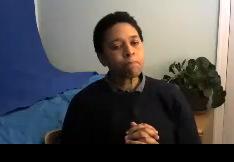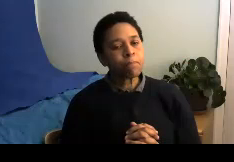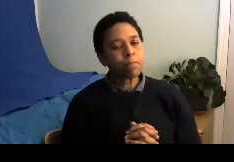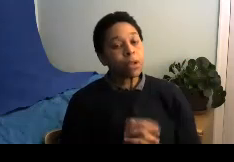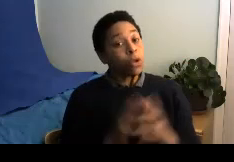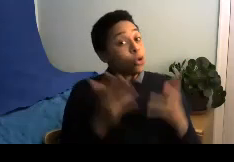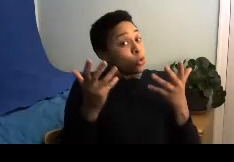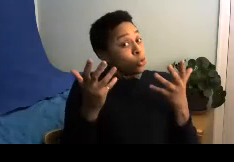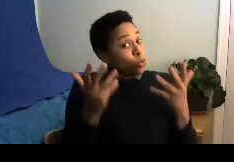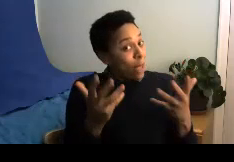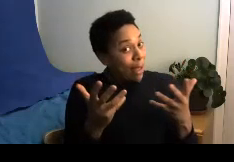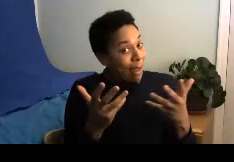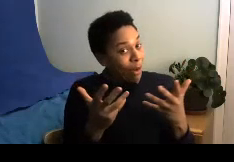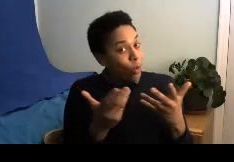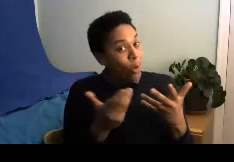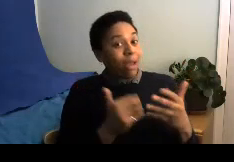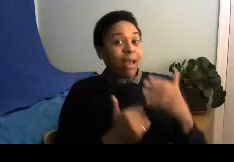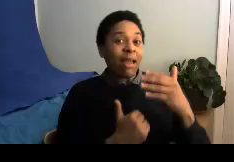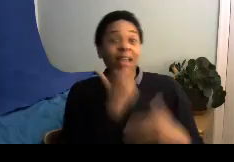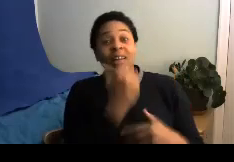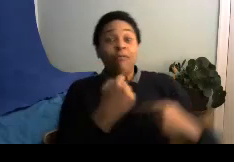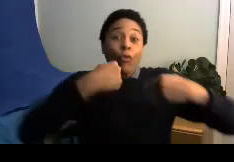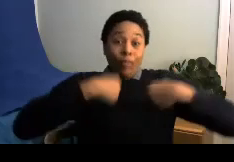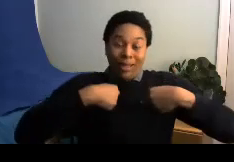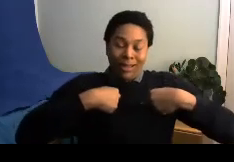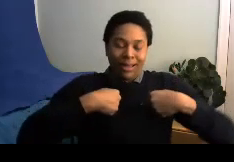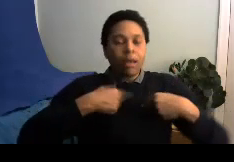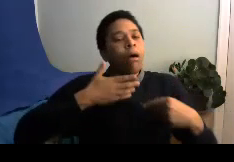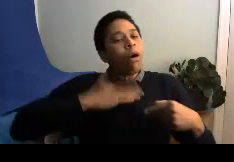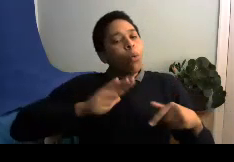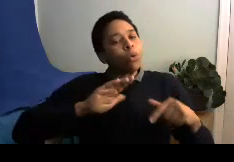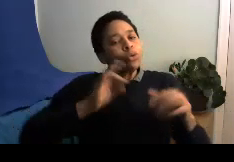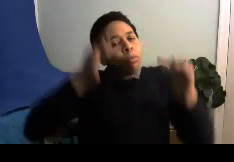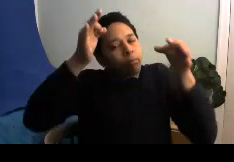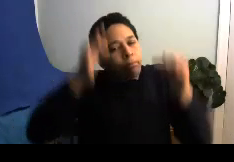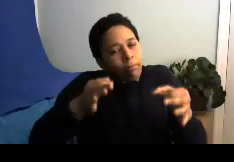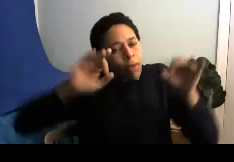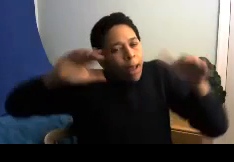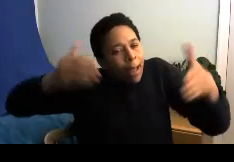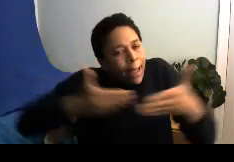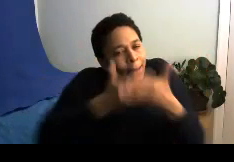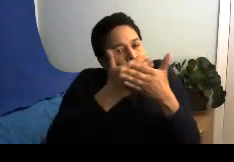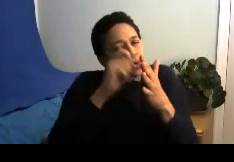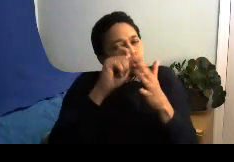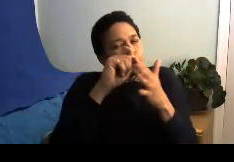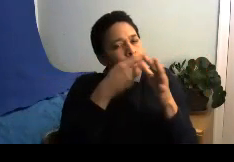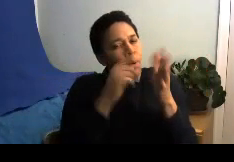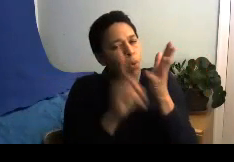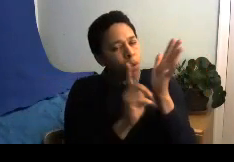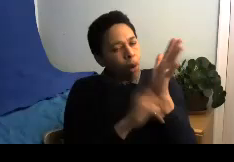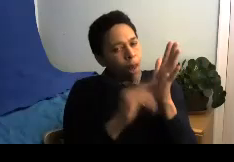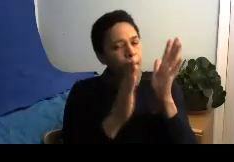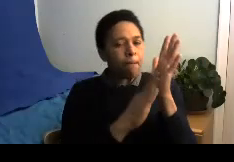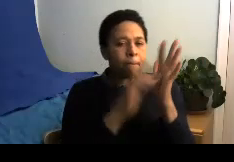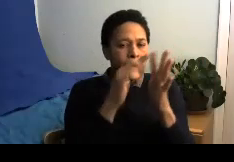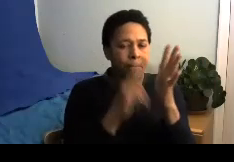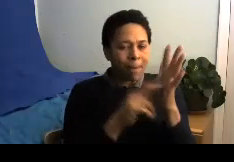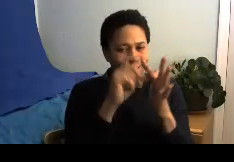then, let me introduce Mr. Paul Mendez, to everyone. Paul is a